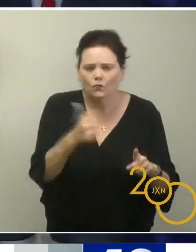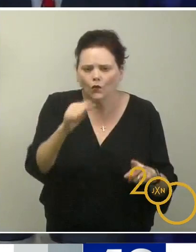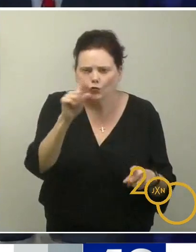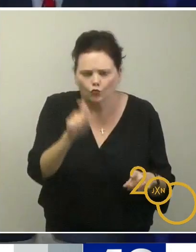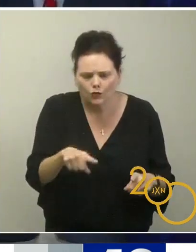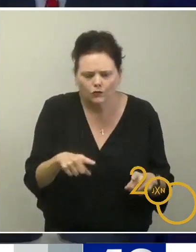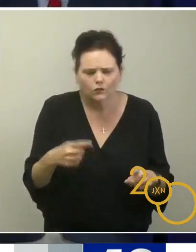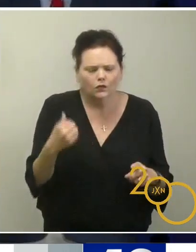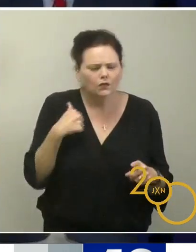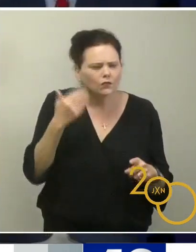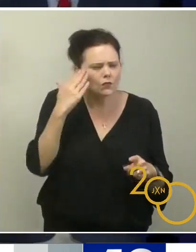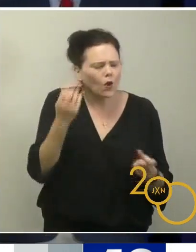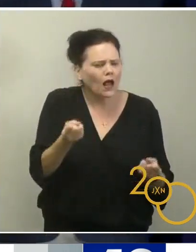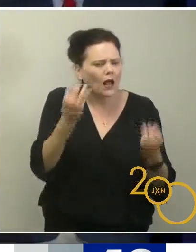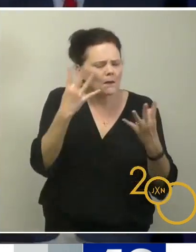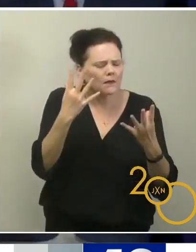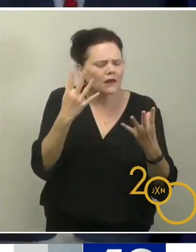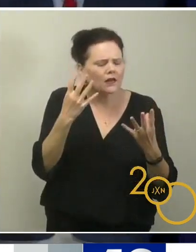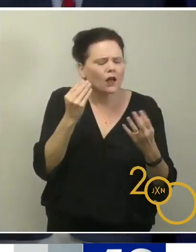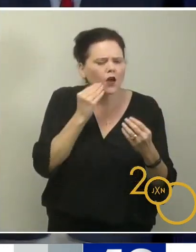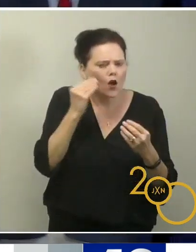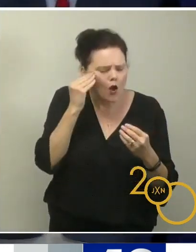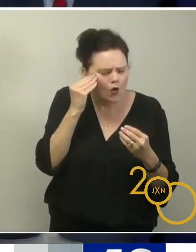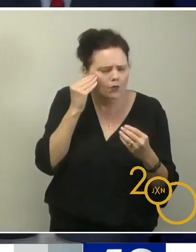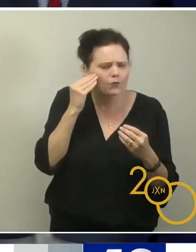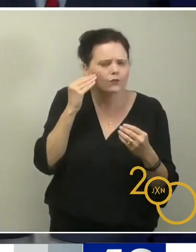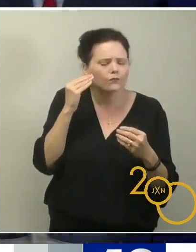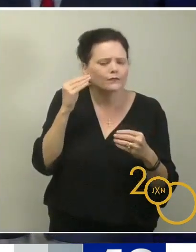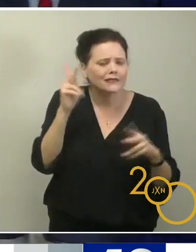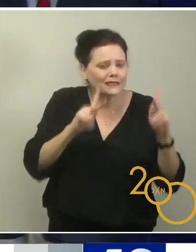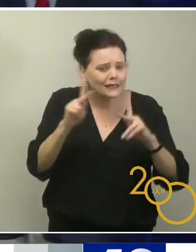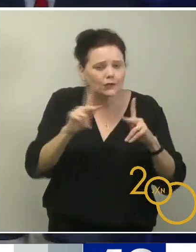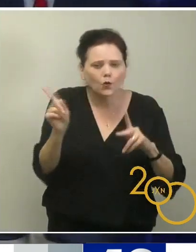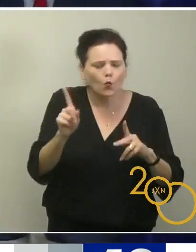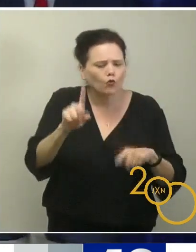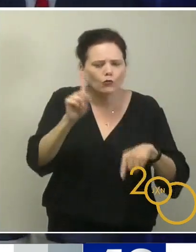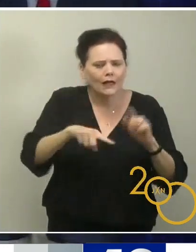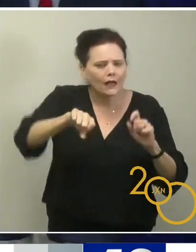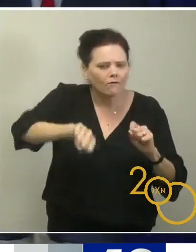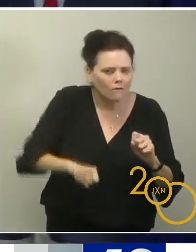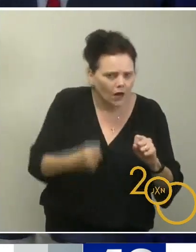FIRE FIGHTERS CANNOT PROVIDE WATERS TO PUT OUT FIRES PICK THEY CANNOT FLUSH THE TOILETS. THAT TAKES IT TO A DIFFERENT LEVEL. PARTICULARLY IN A CITY THE SIZE